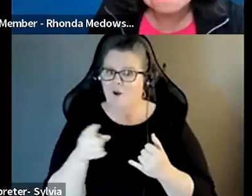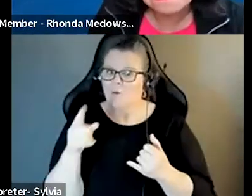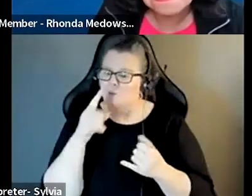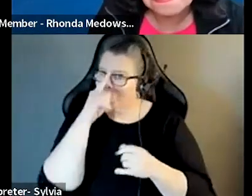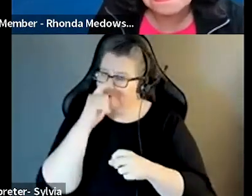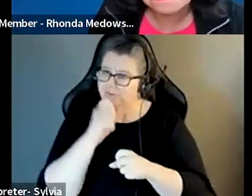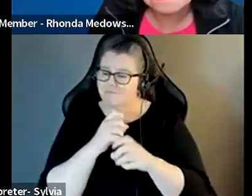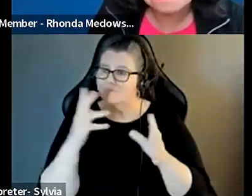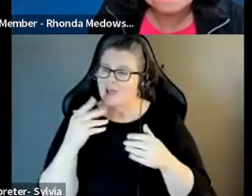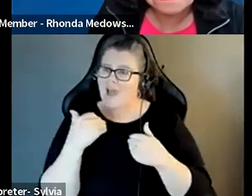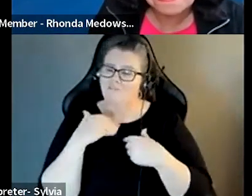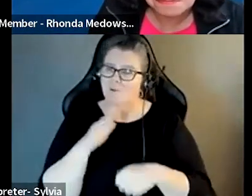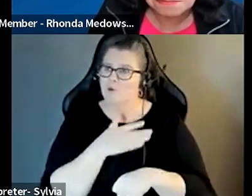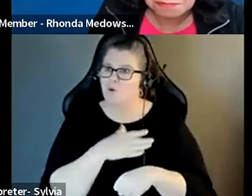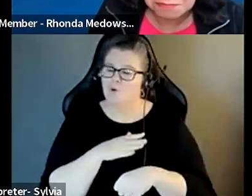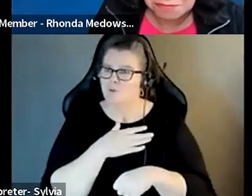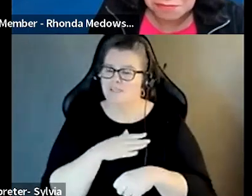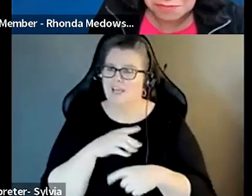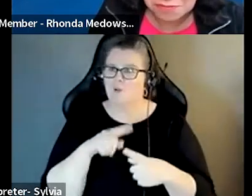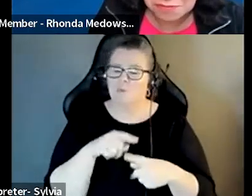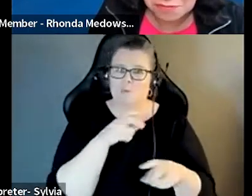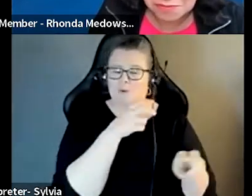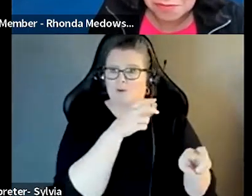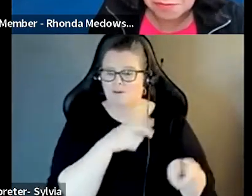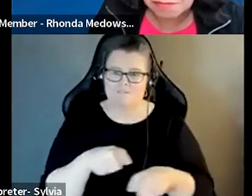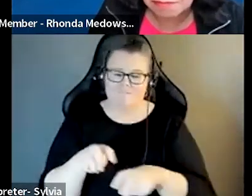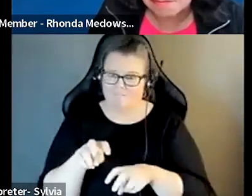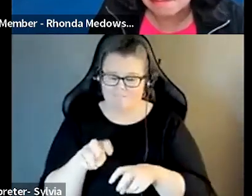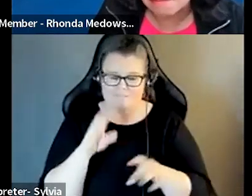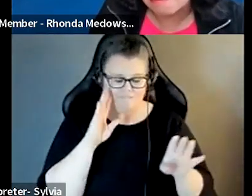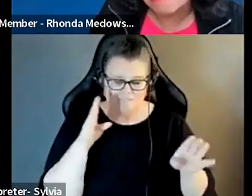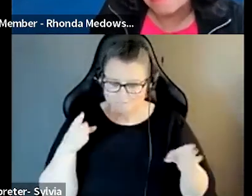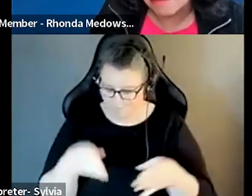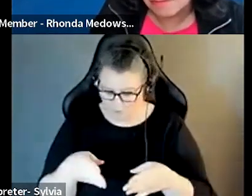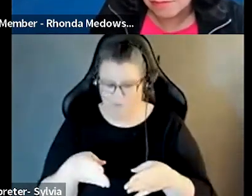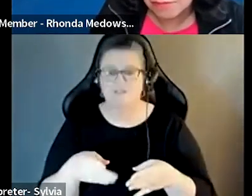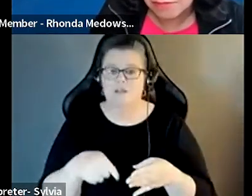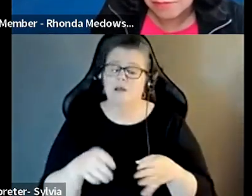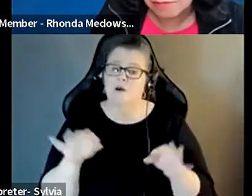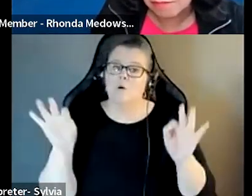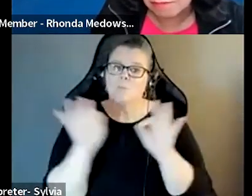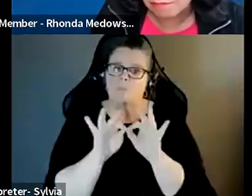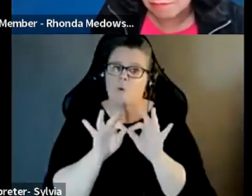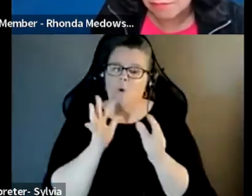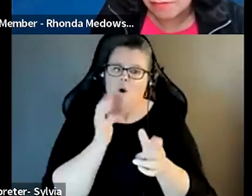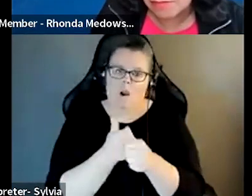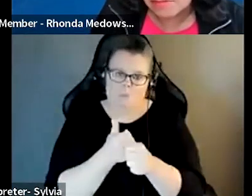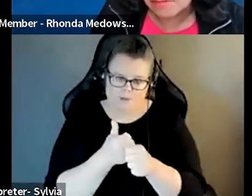as we switch gears, because this is really important update that we're going to be getting from the Health Equity Workgroup.